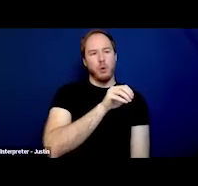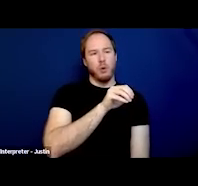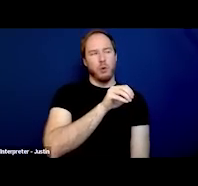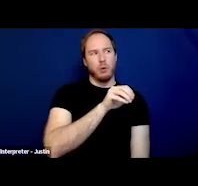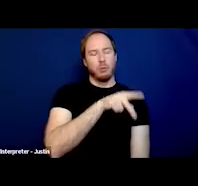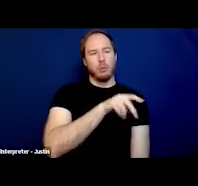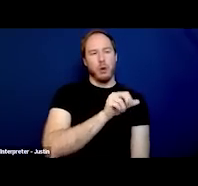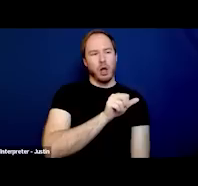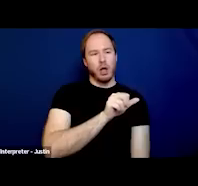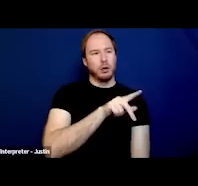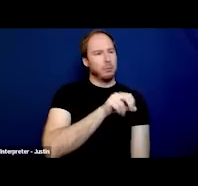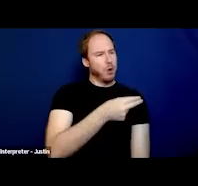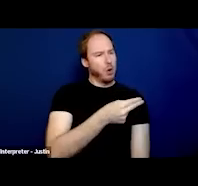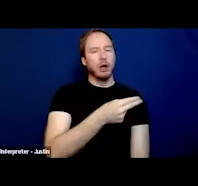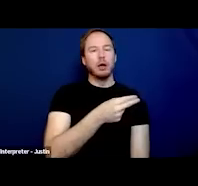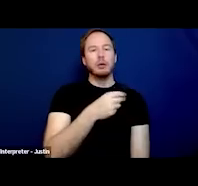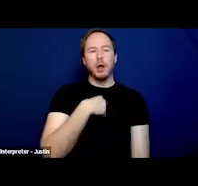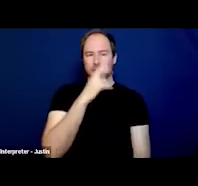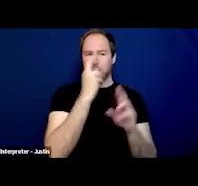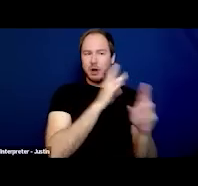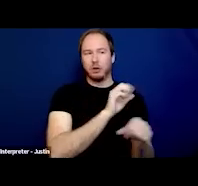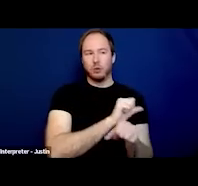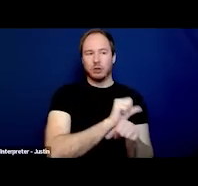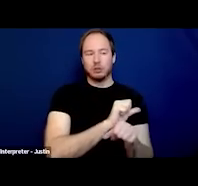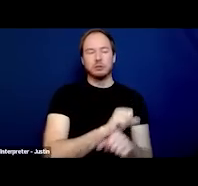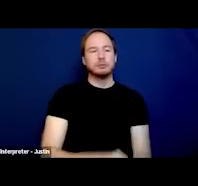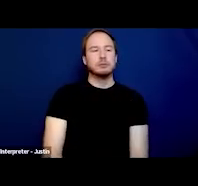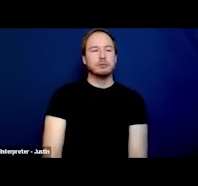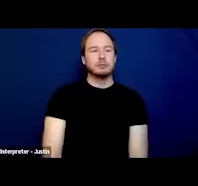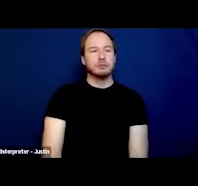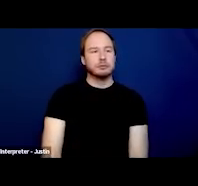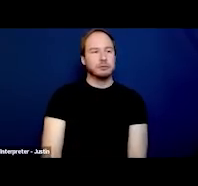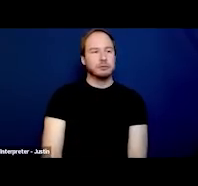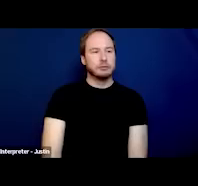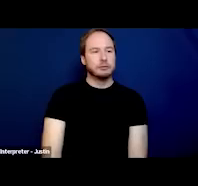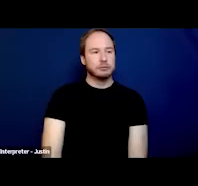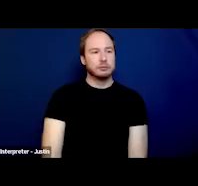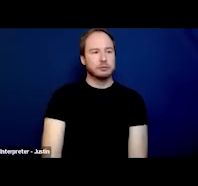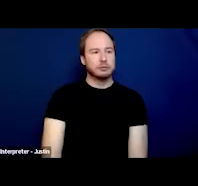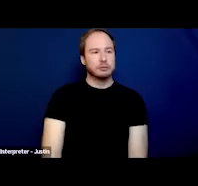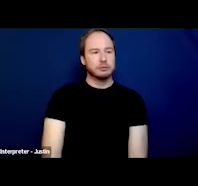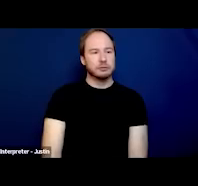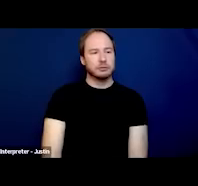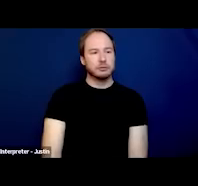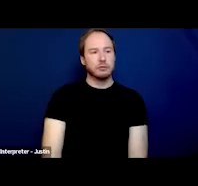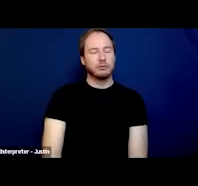I'm affiliated with POAH, but I really respect their work. So to tell about the toolkit a little bit,